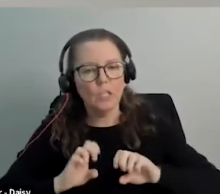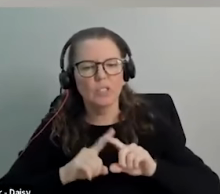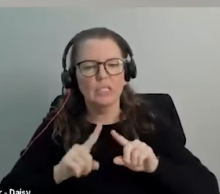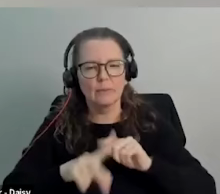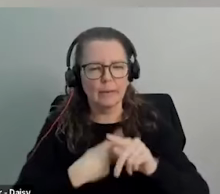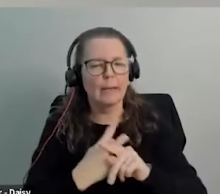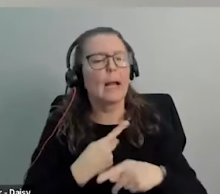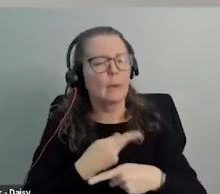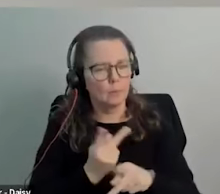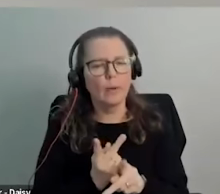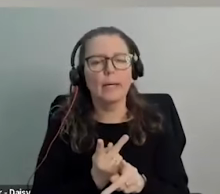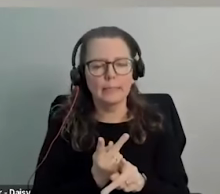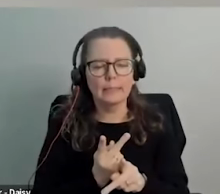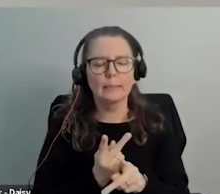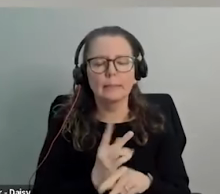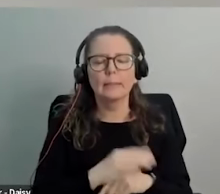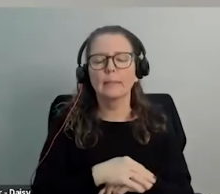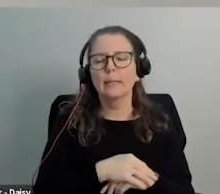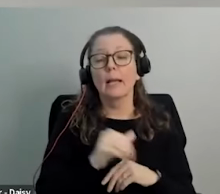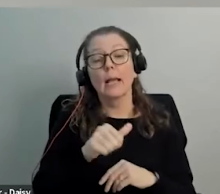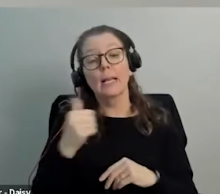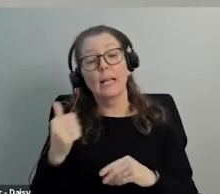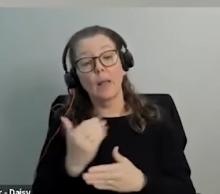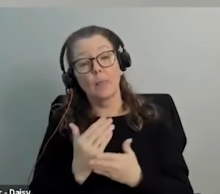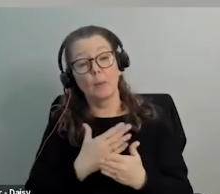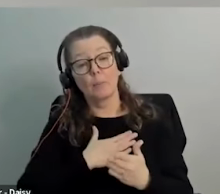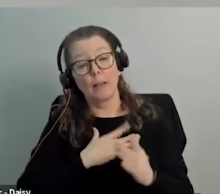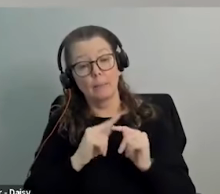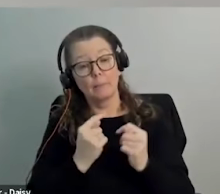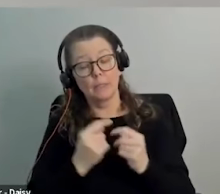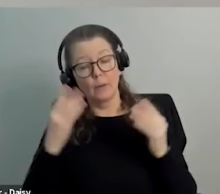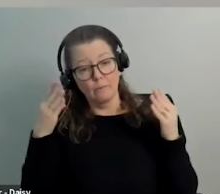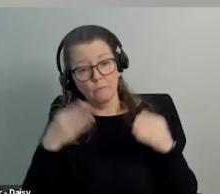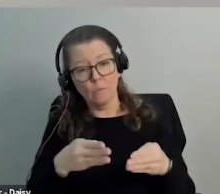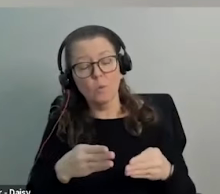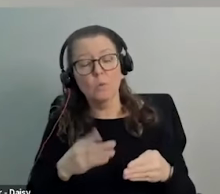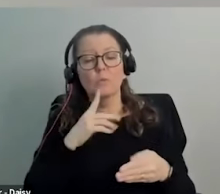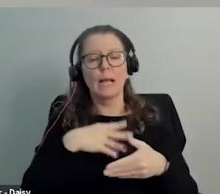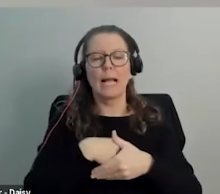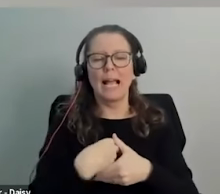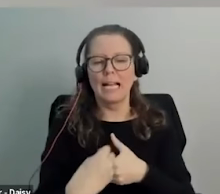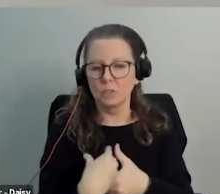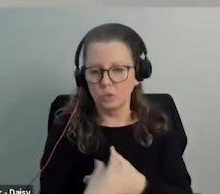and so on. And then another subset of my team is also focused on external engagement. So working very closely